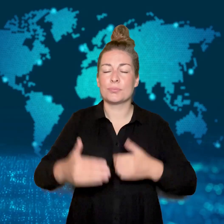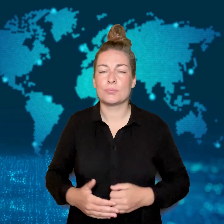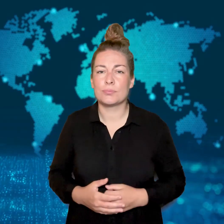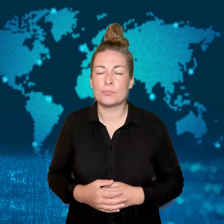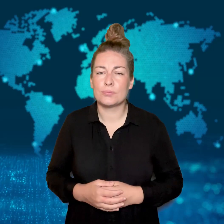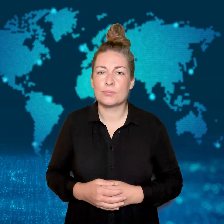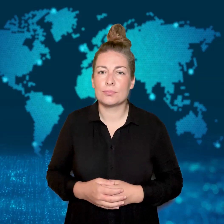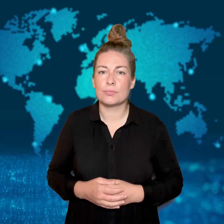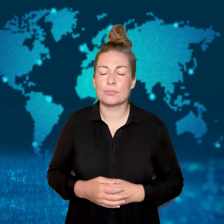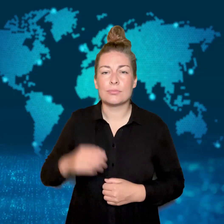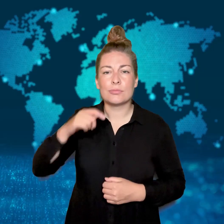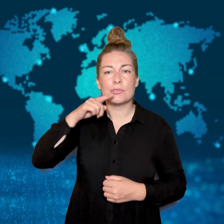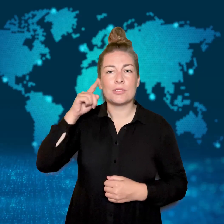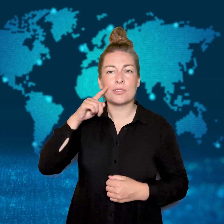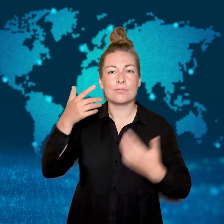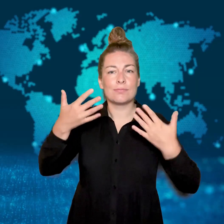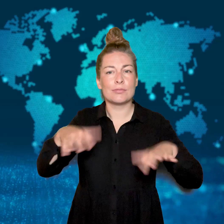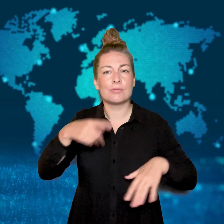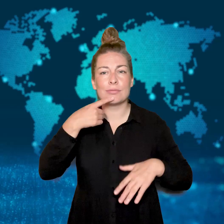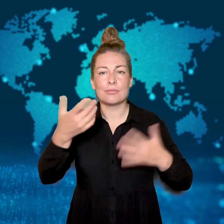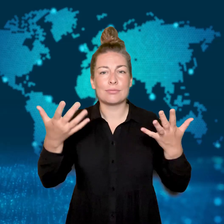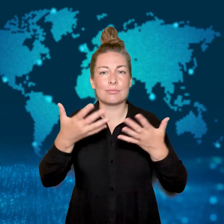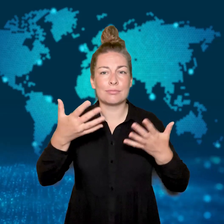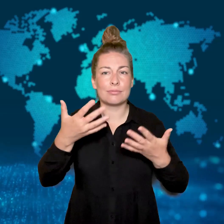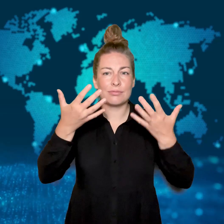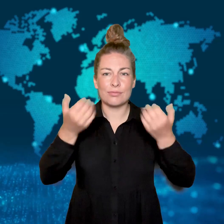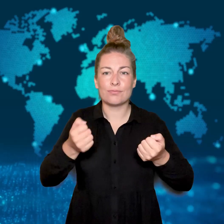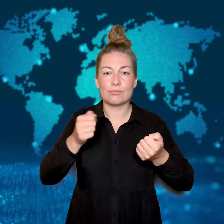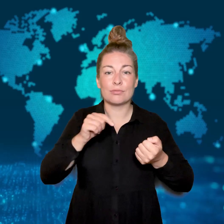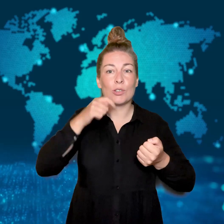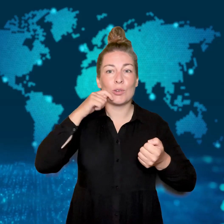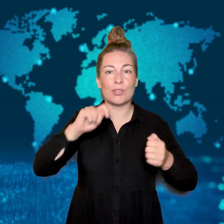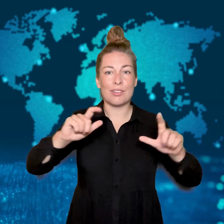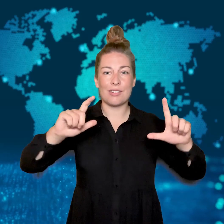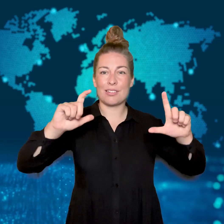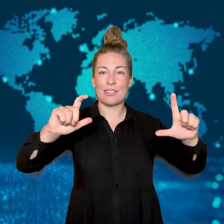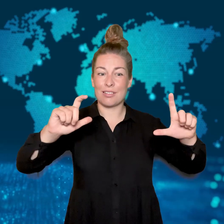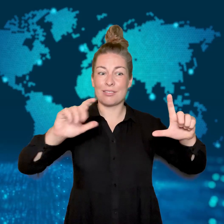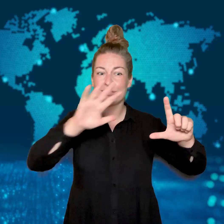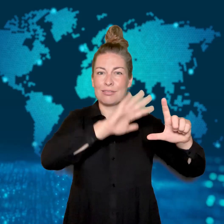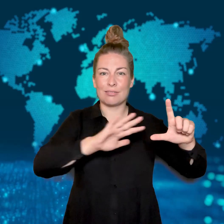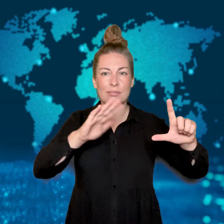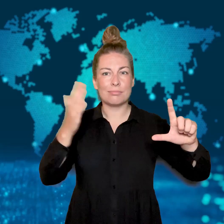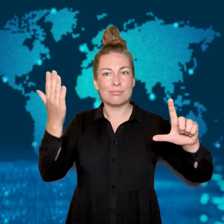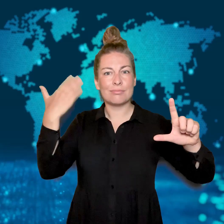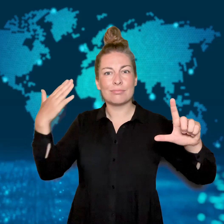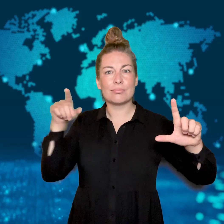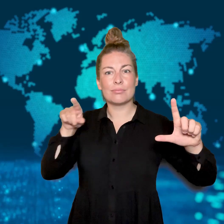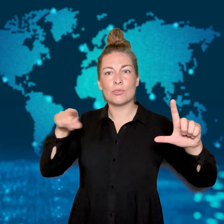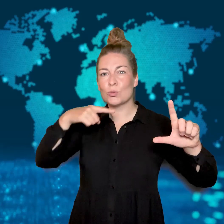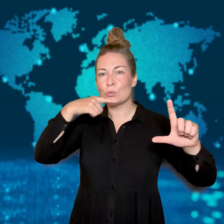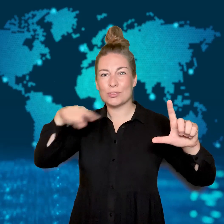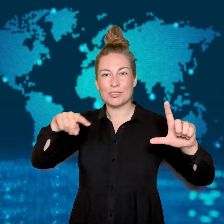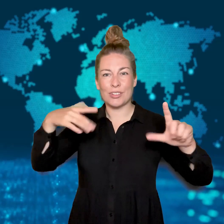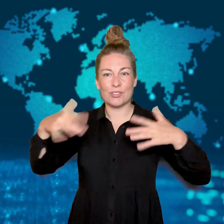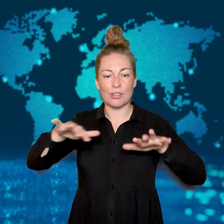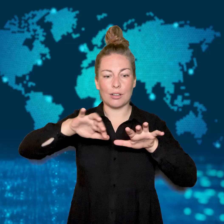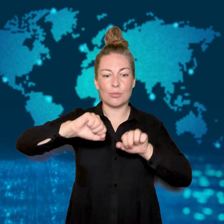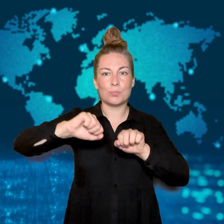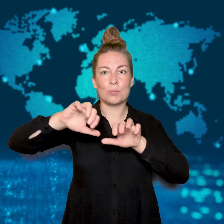his country's counteroffensive is progressing.